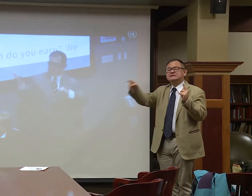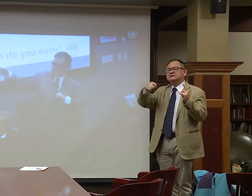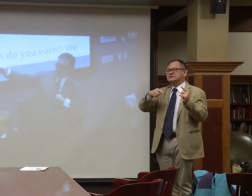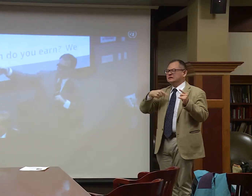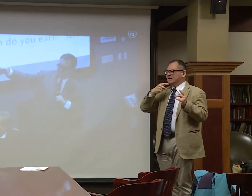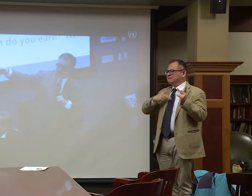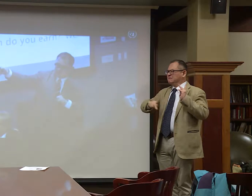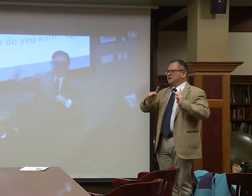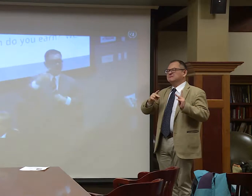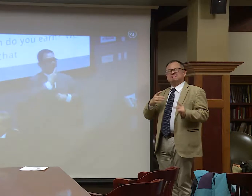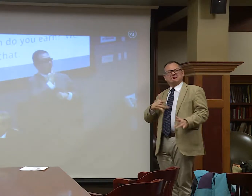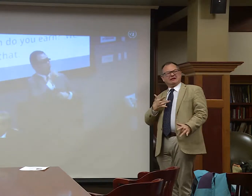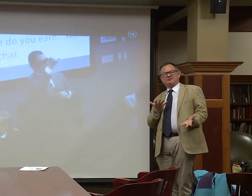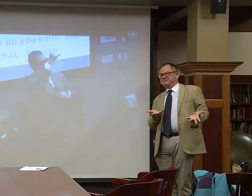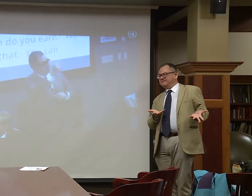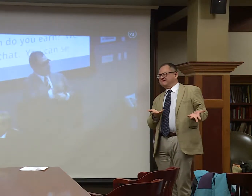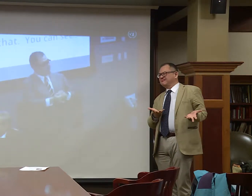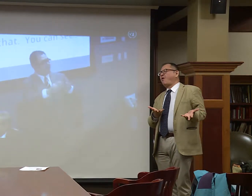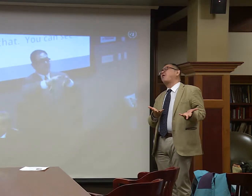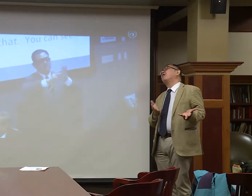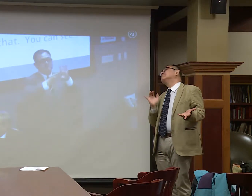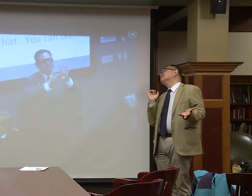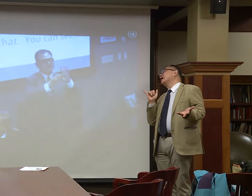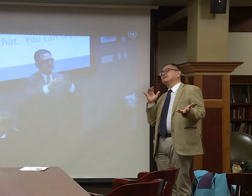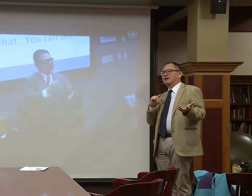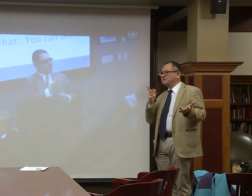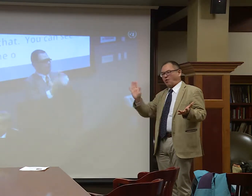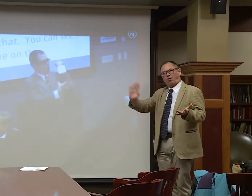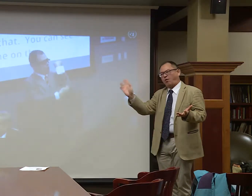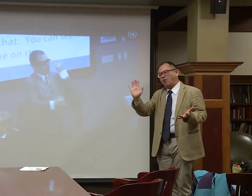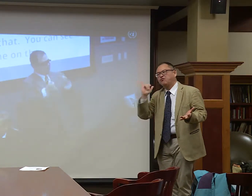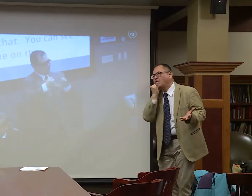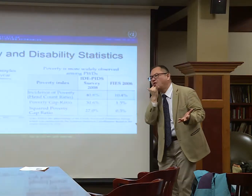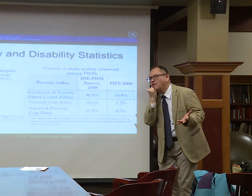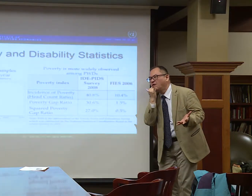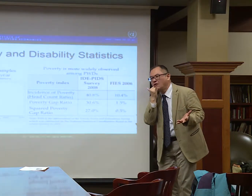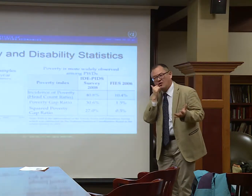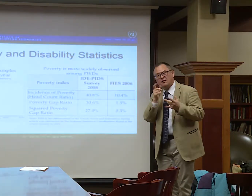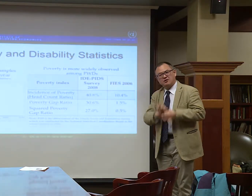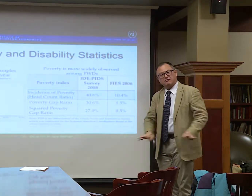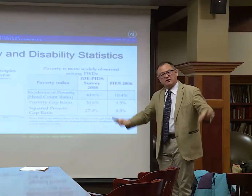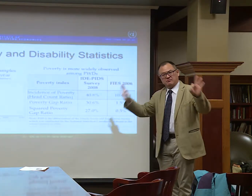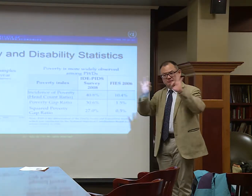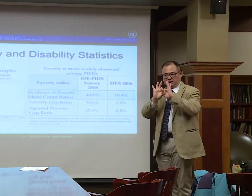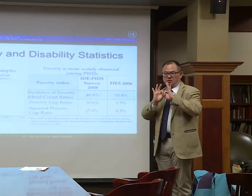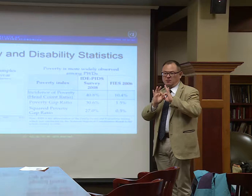that your voice is conveyed appropriately, it's very important that you have some control